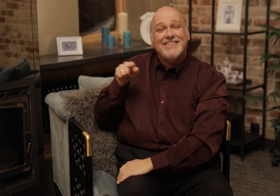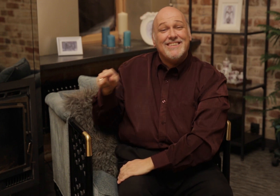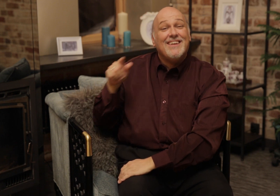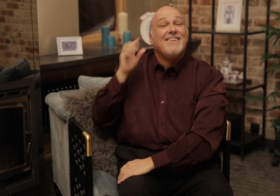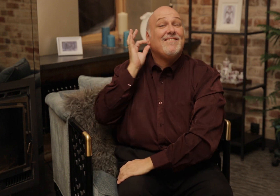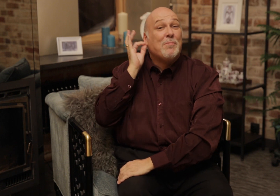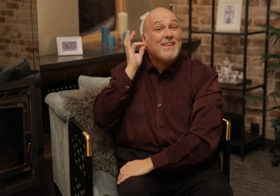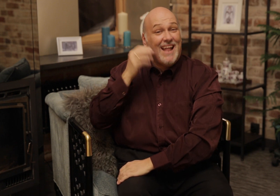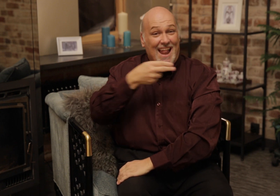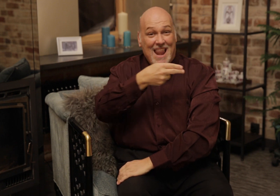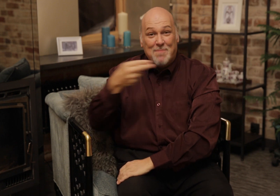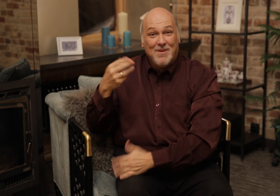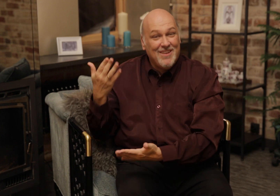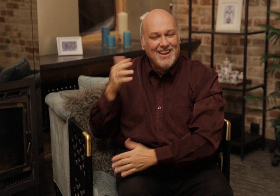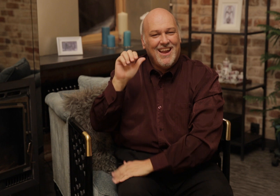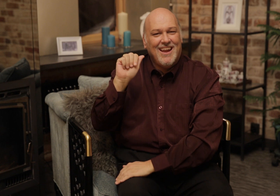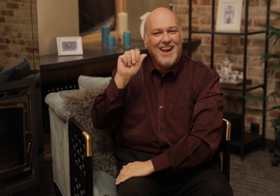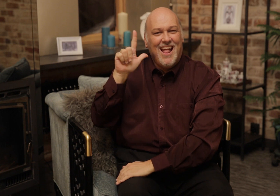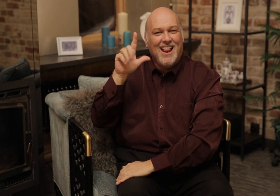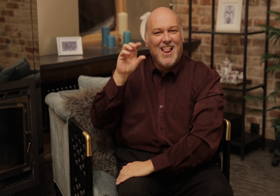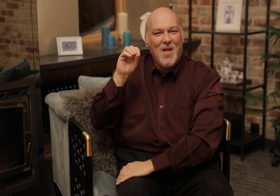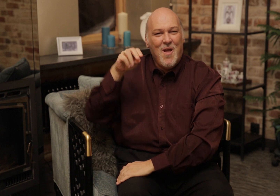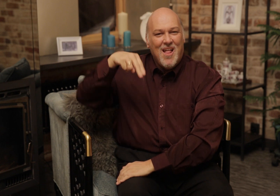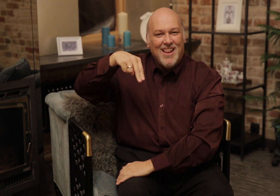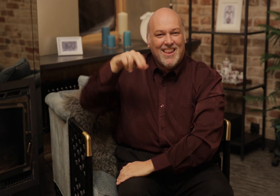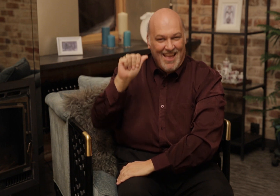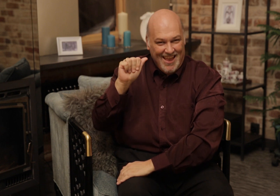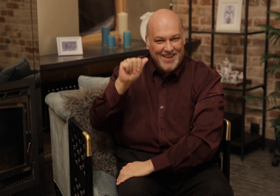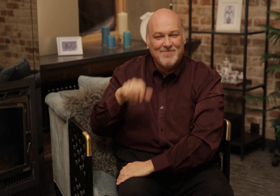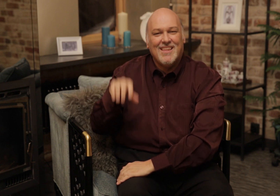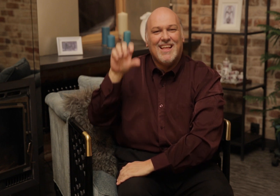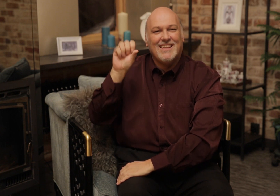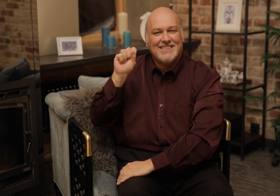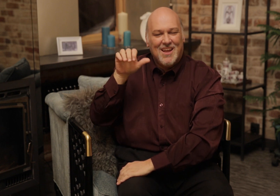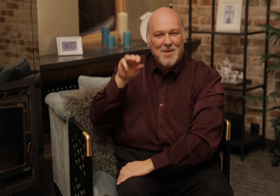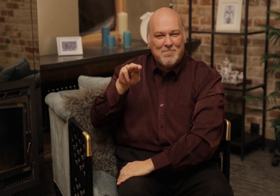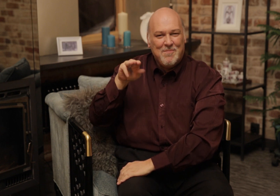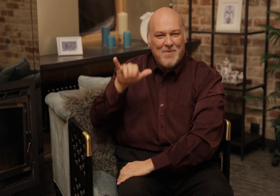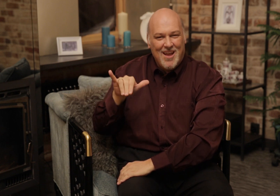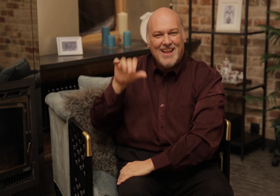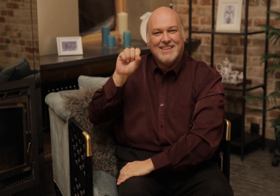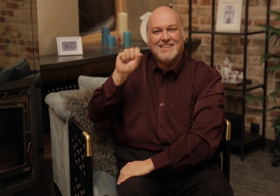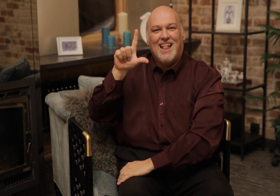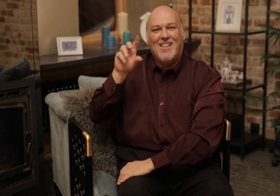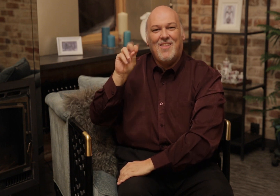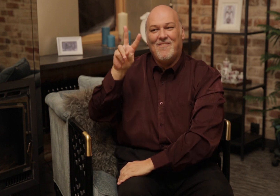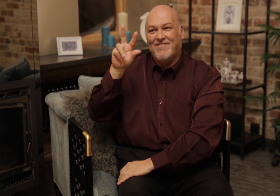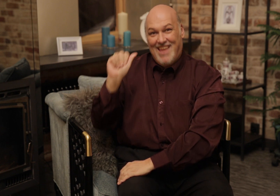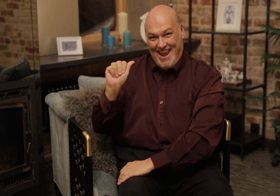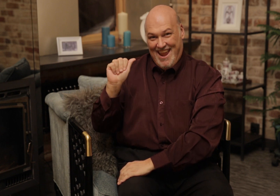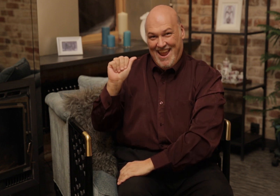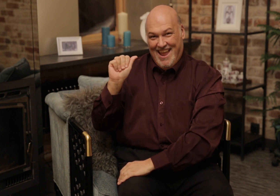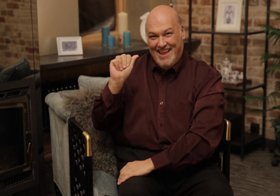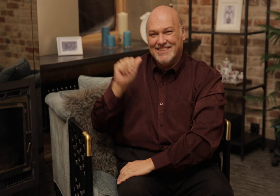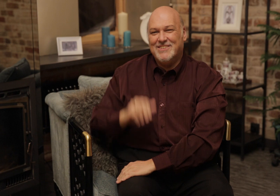Her name is Alena Smyslova.